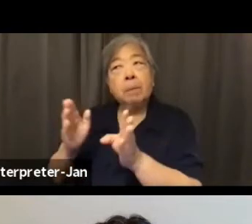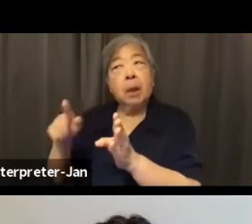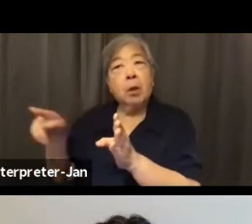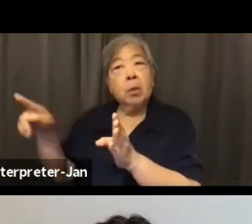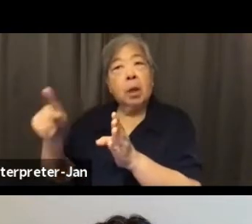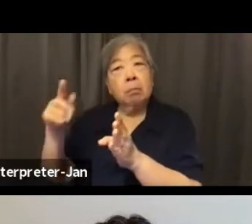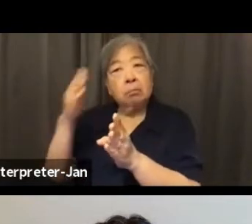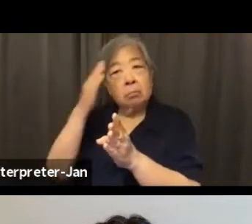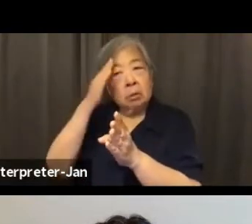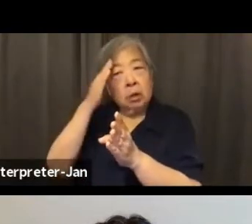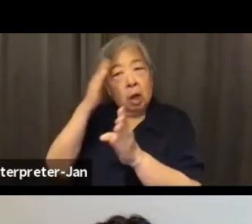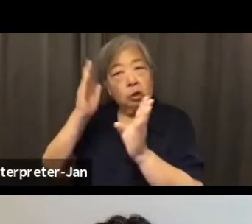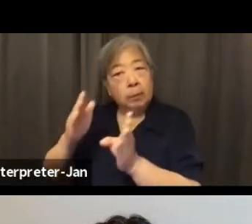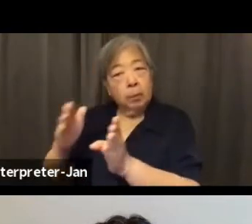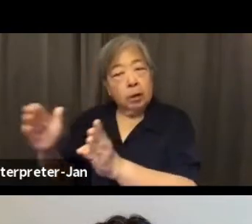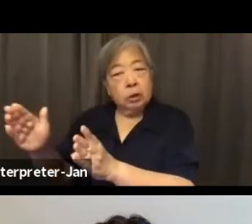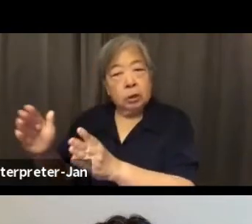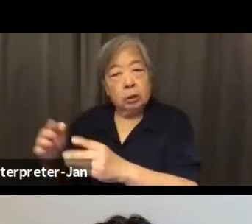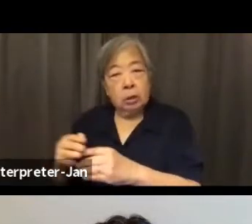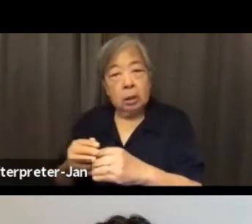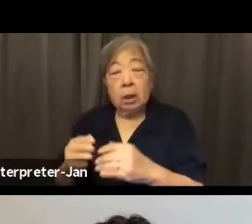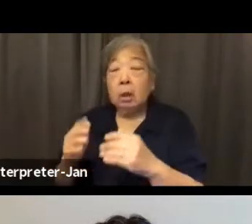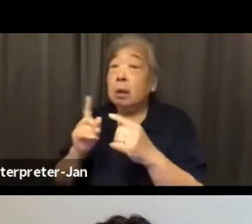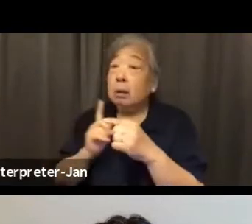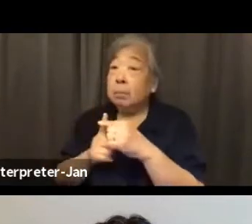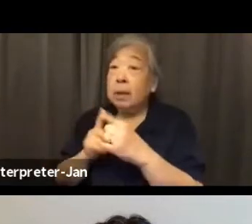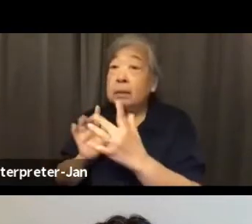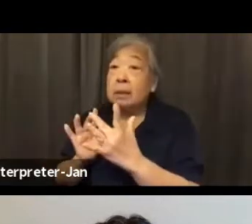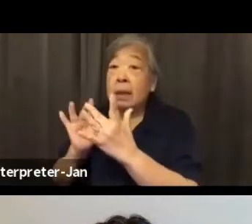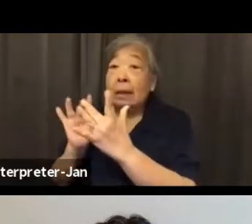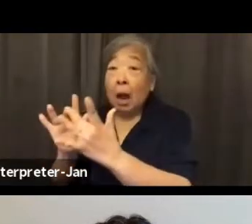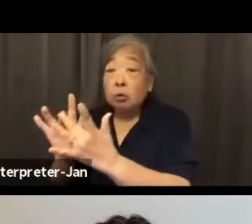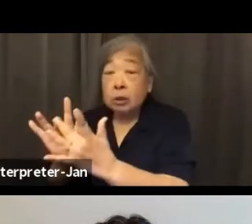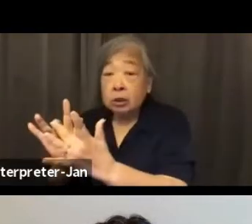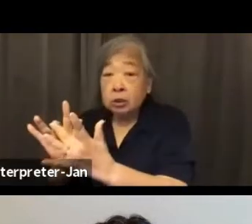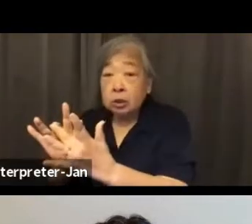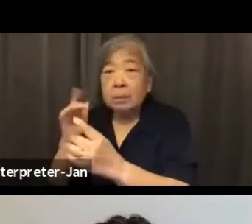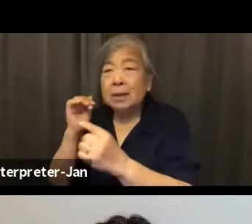And we encourage outreach with the DPOs because they're often the best resource about